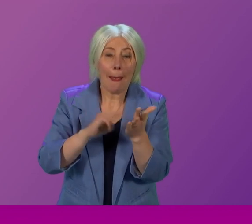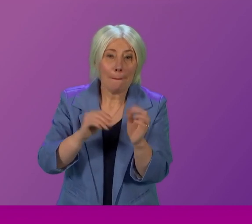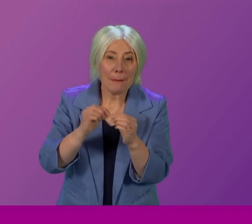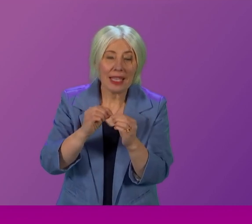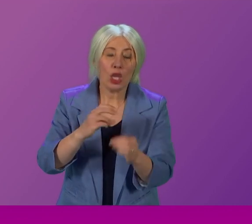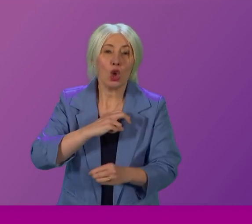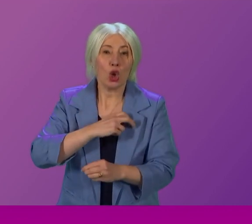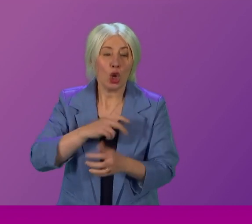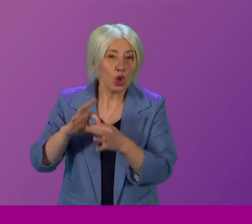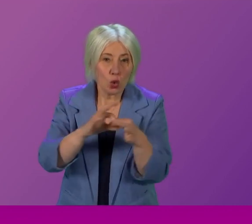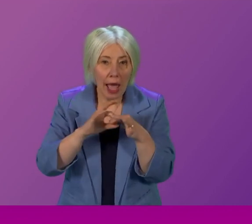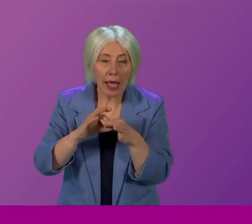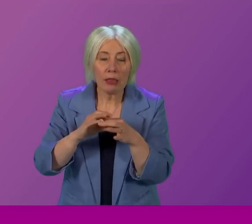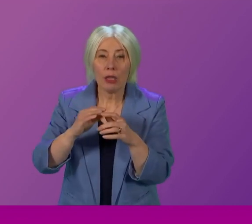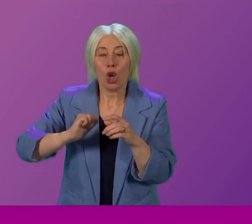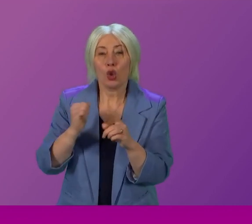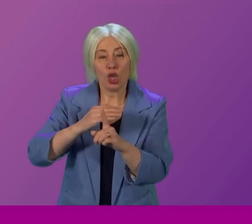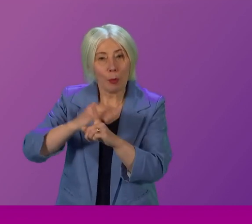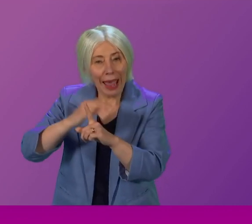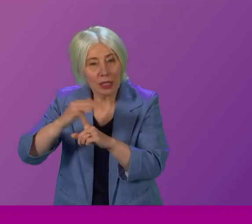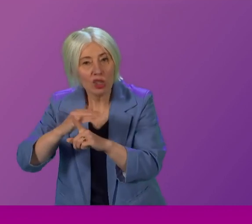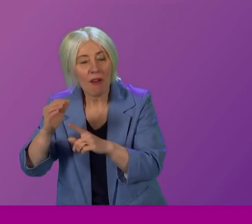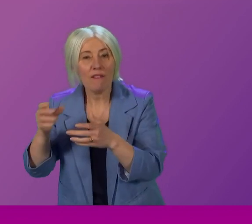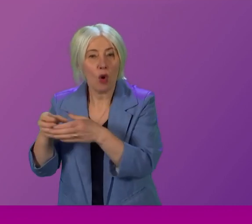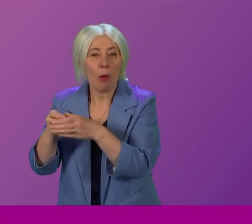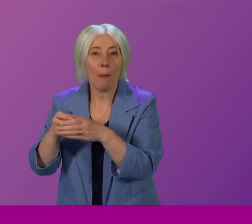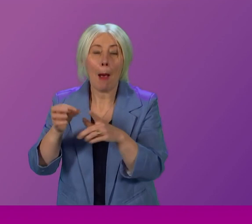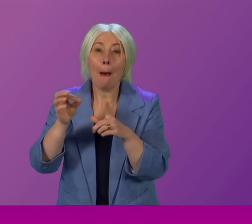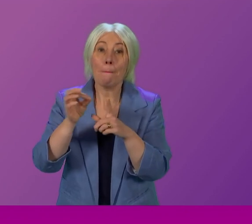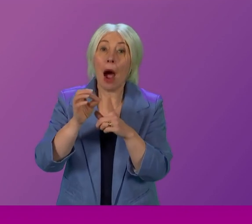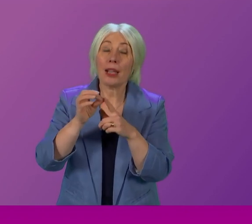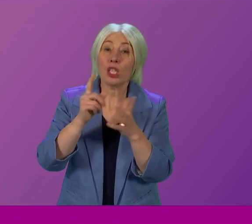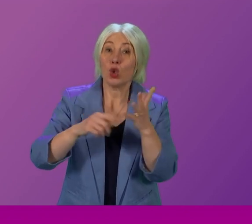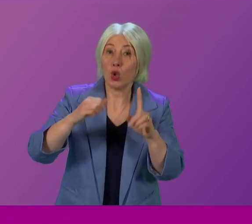Scottish Pensioners Forum, Who Cares? Scotland, Parkinson’s UK, respected professor of public